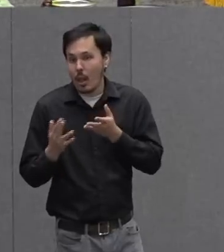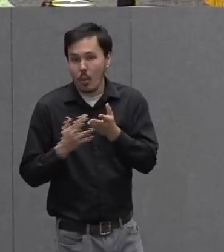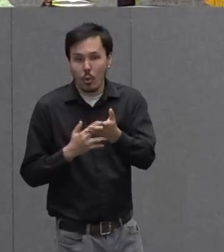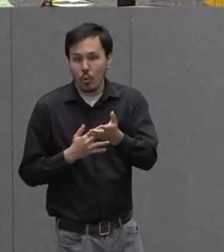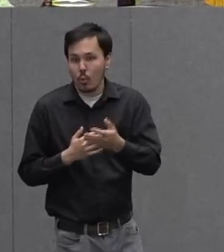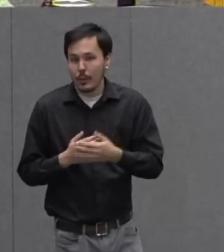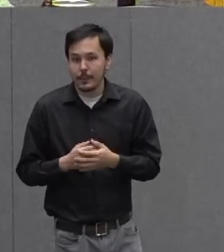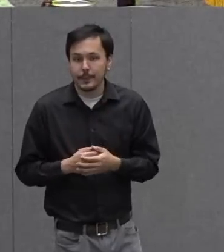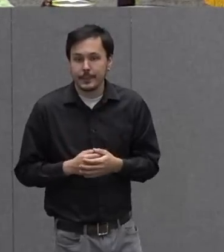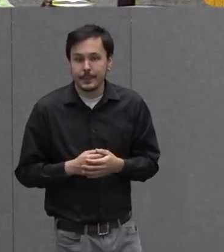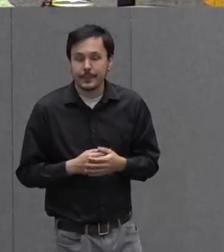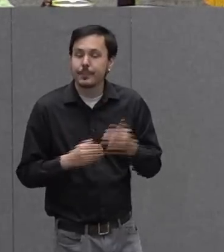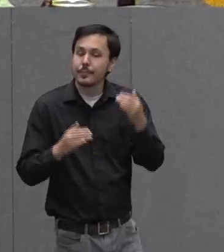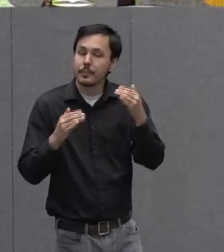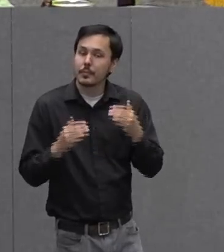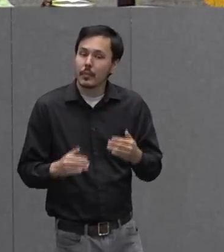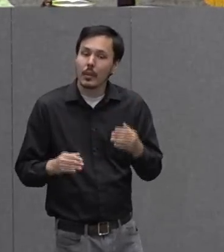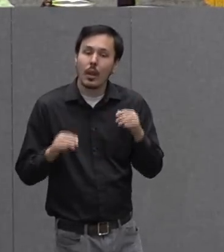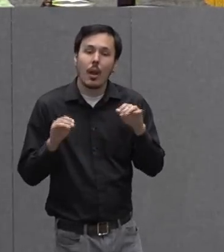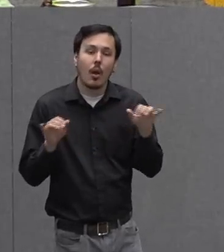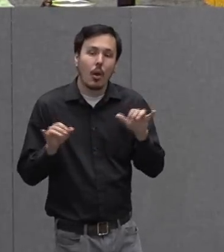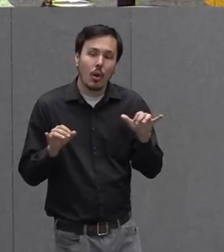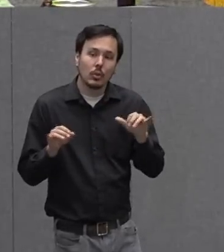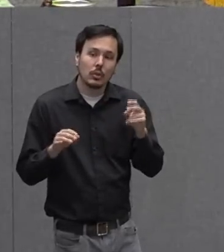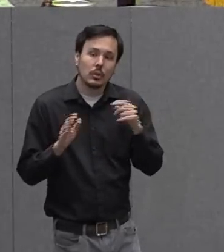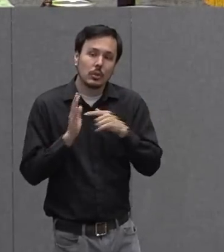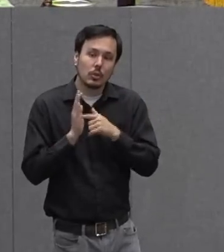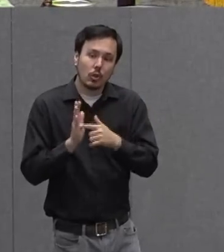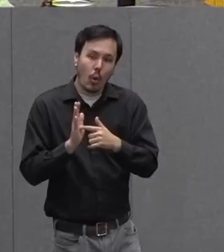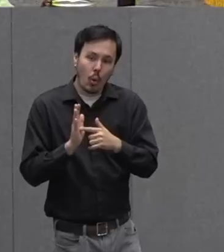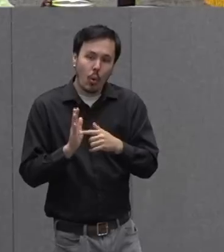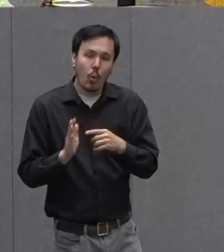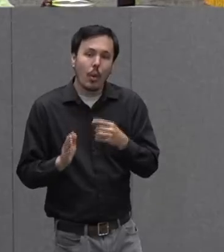I also showed when light reflects or bounces off,